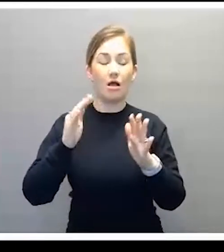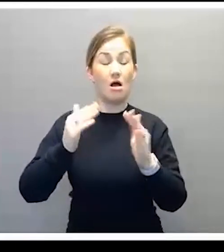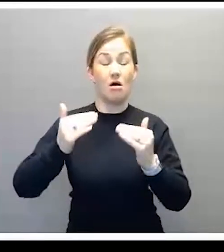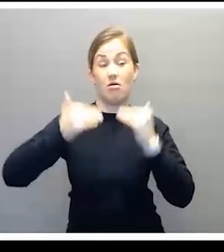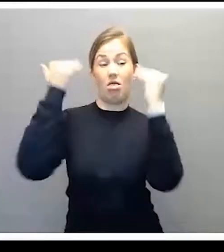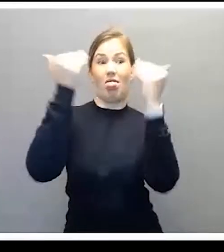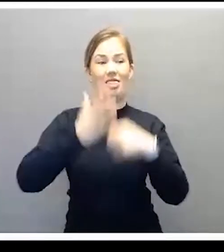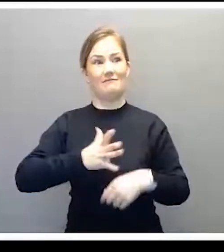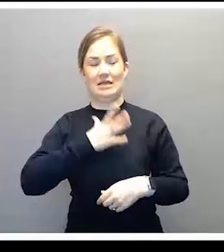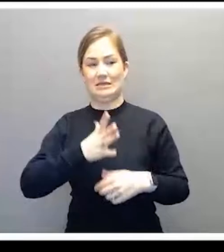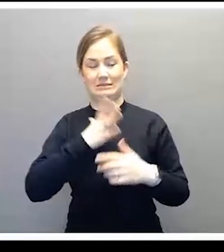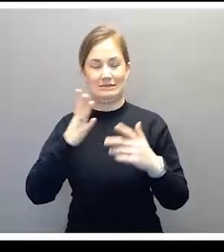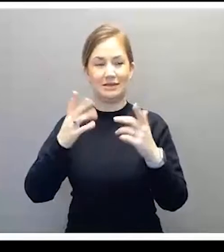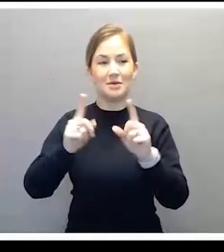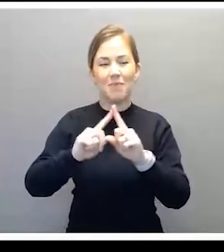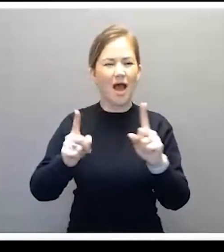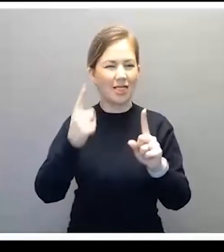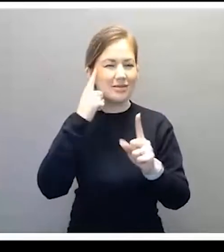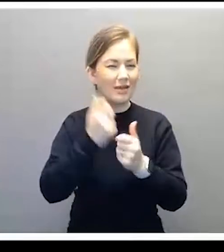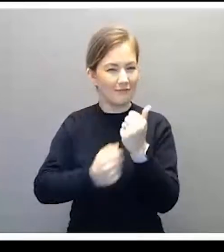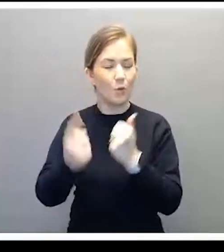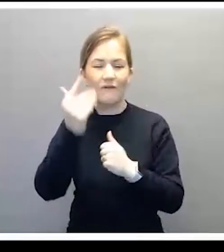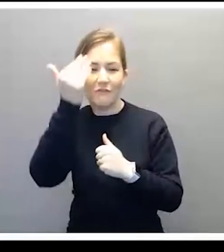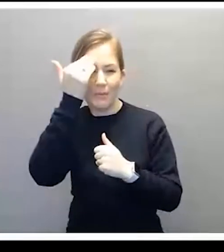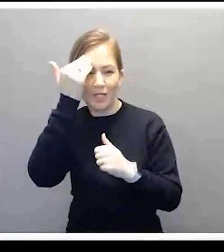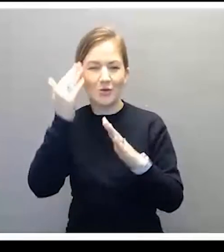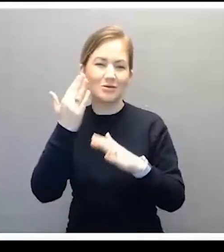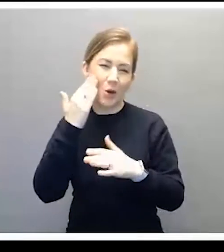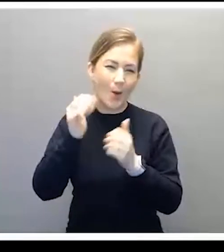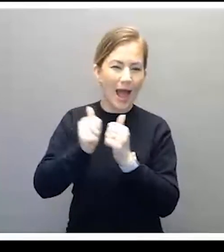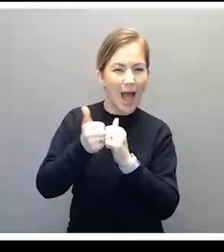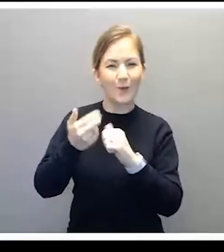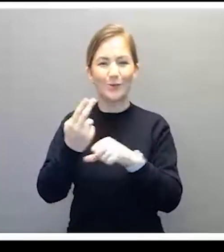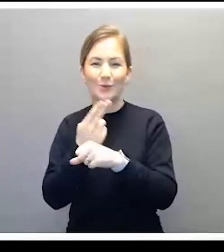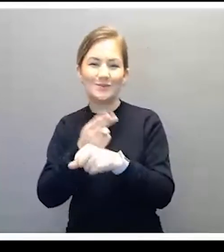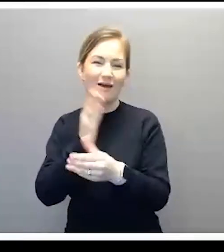but I think everyone's familiar with file systems from using their laptop, right?